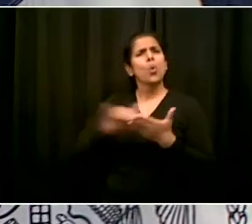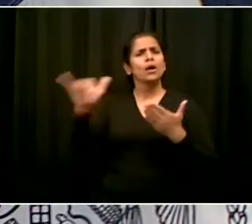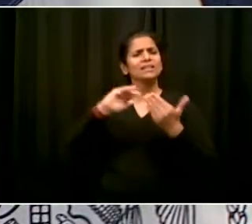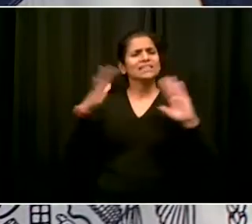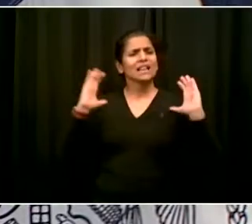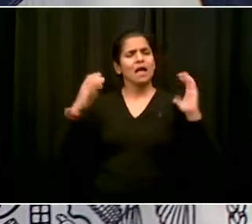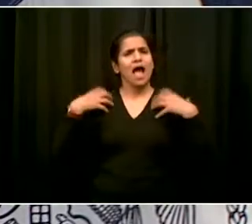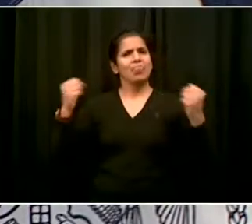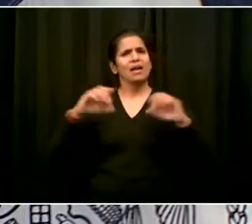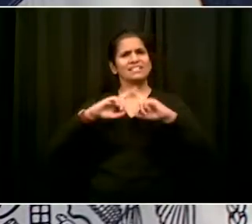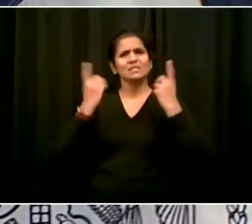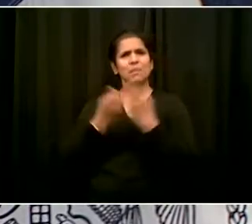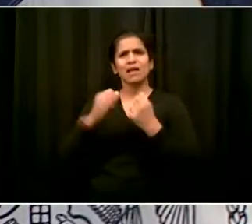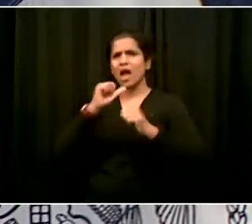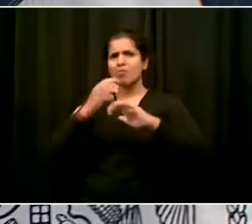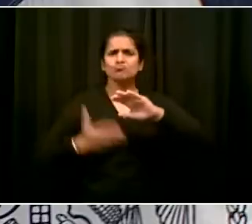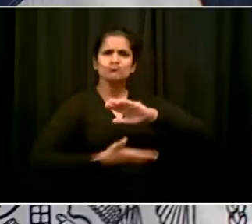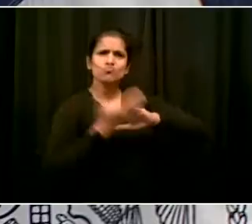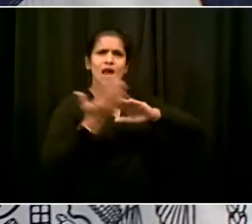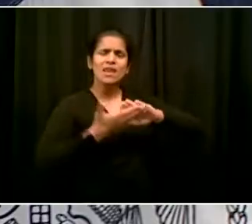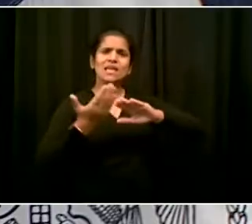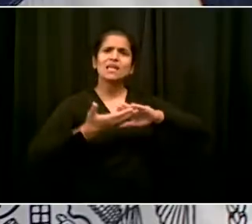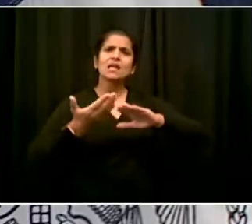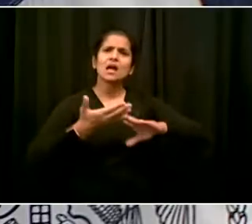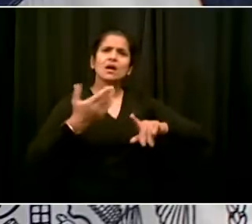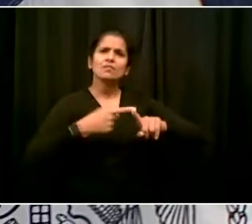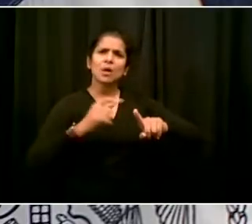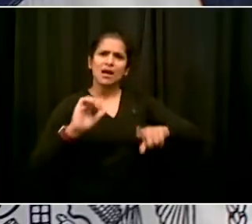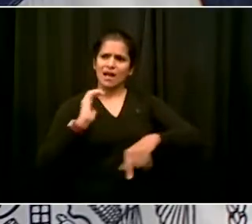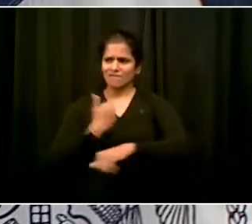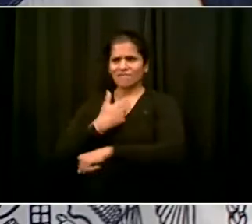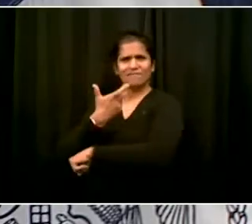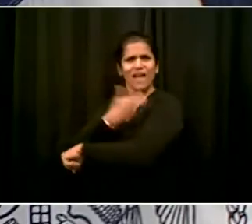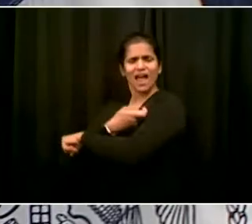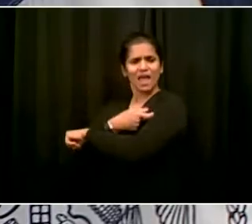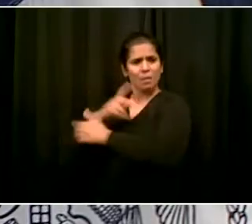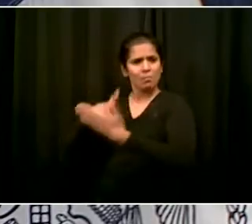WAS WONDERING YOUR SSECPIFIFCAILLY LOOKING AT PRIVATE AND PARTRTR NE